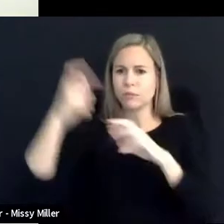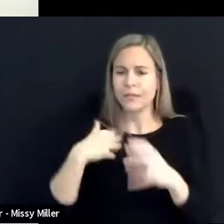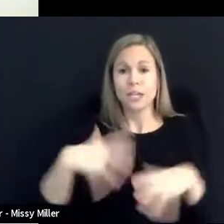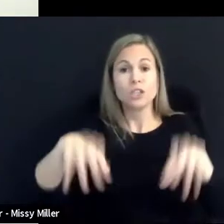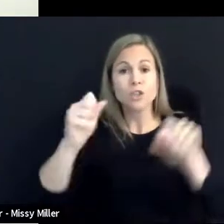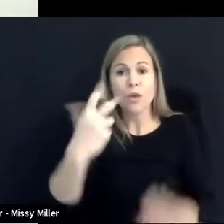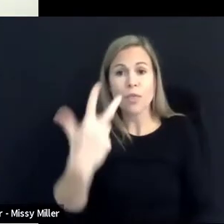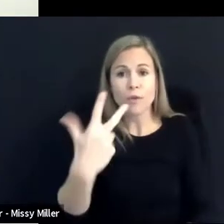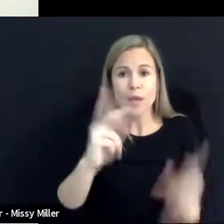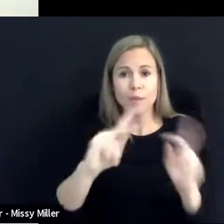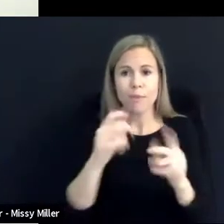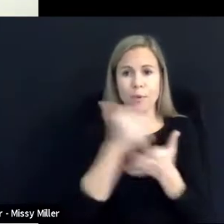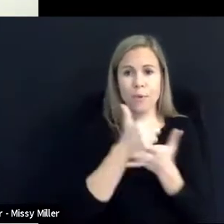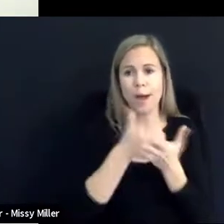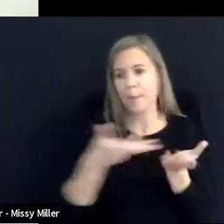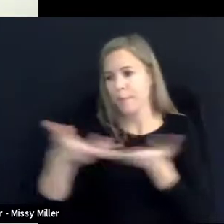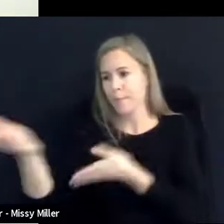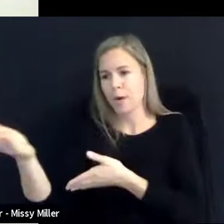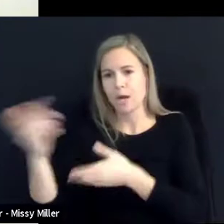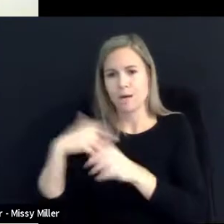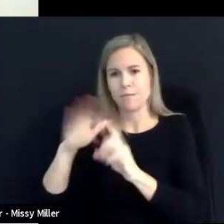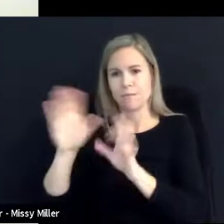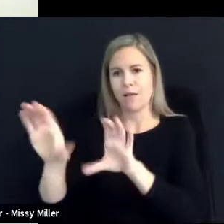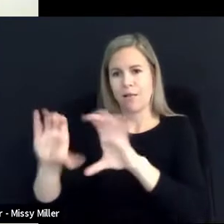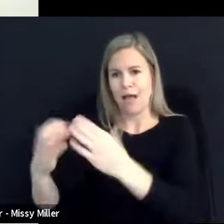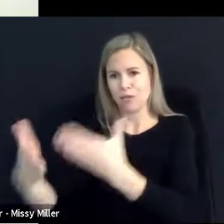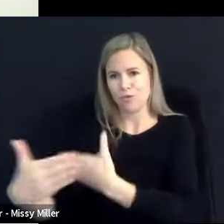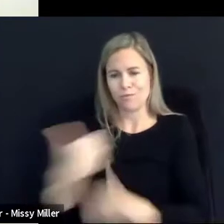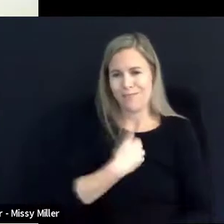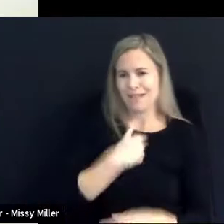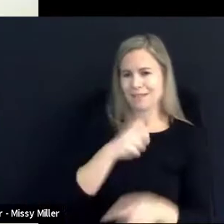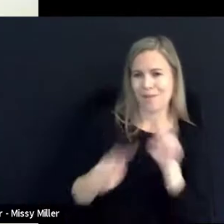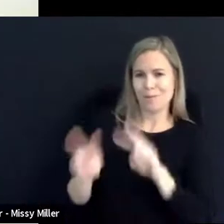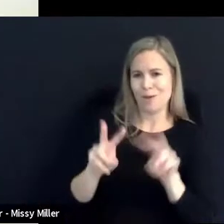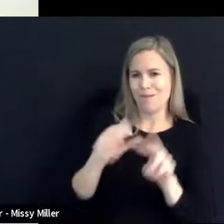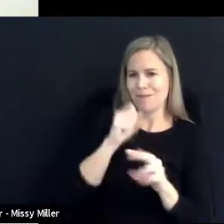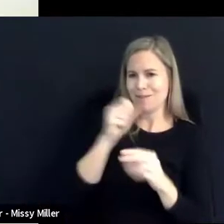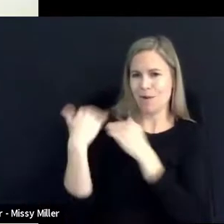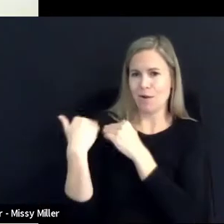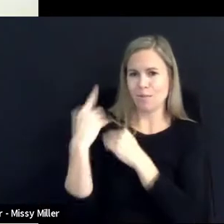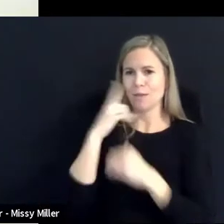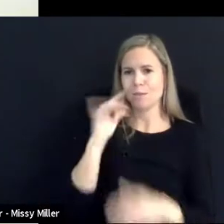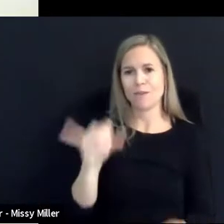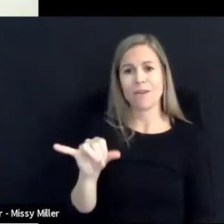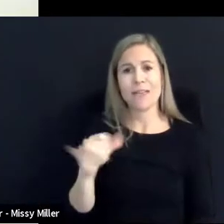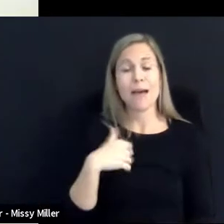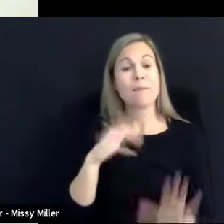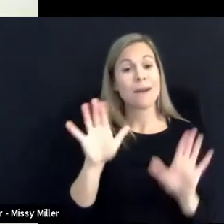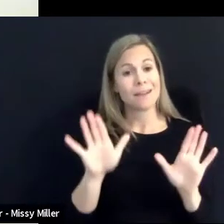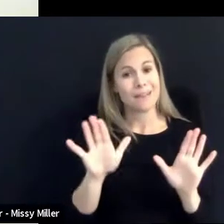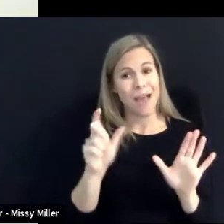I was there as an observer, so I wasn't responsible. But you have to intervene very carefully in these situations,